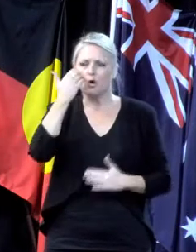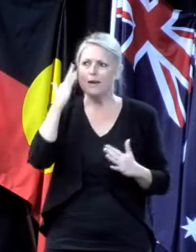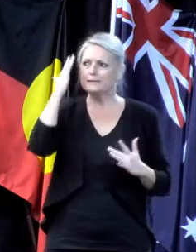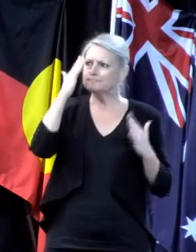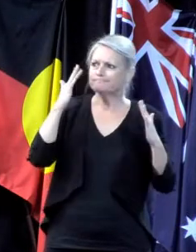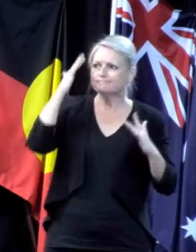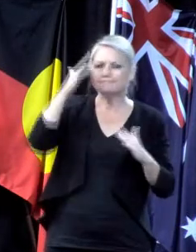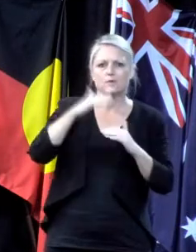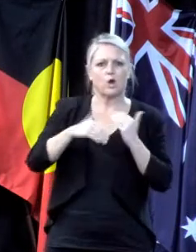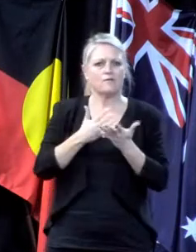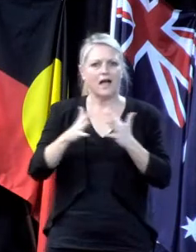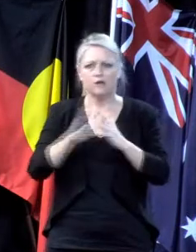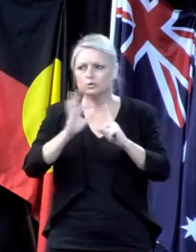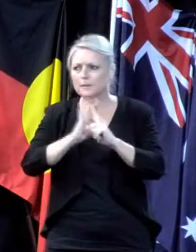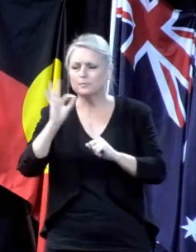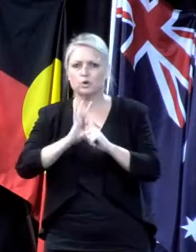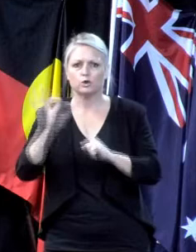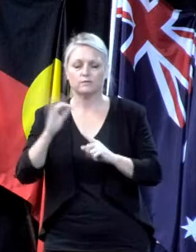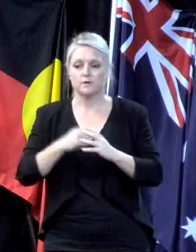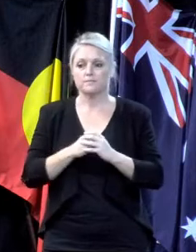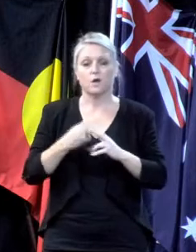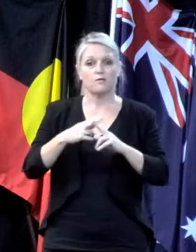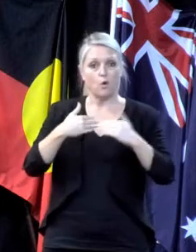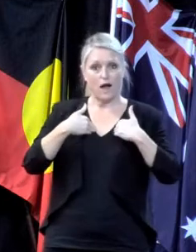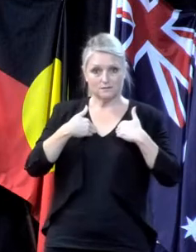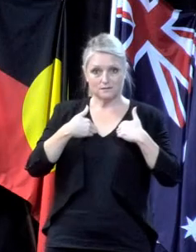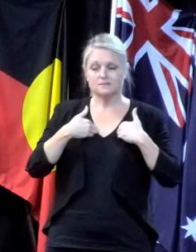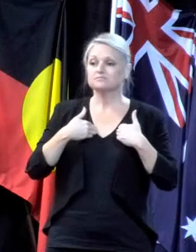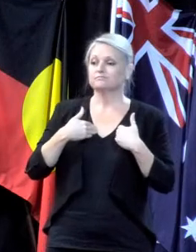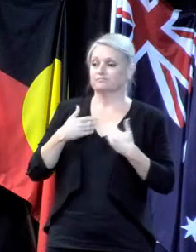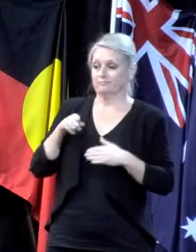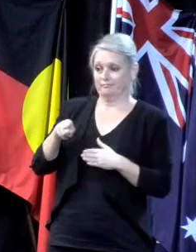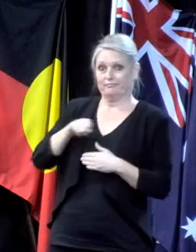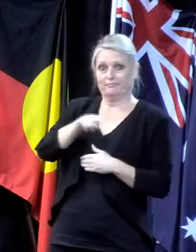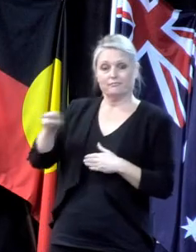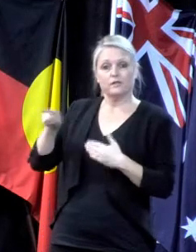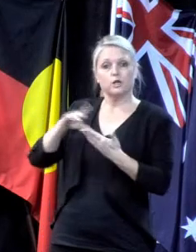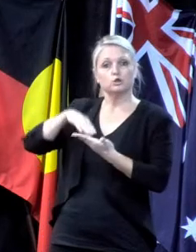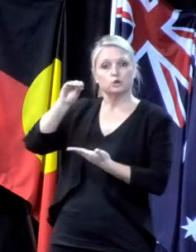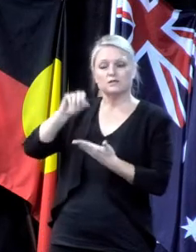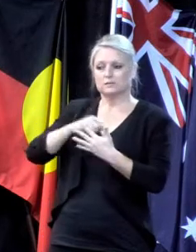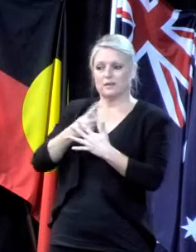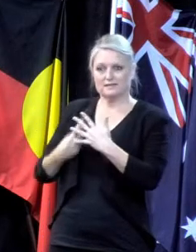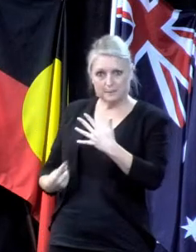Obviously, for us, our students with a verified disability, once we transitioned to an inclusive education model,